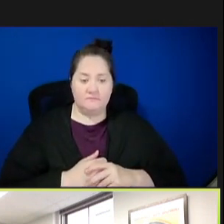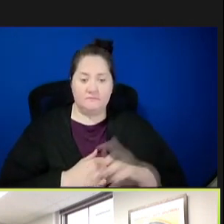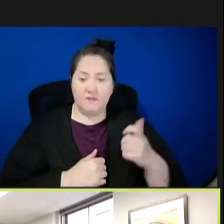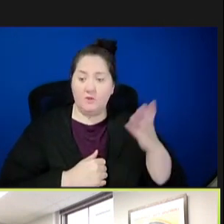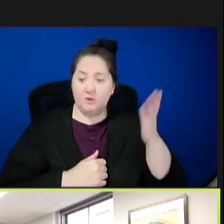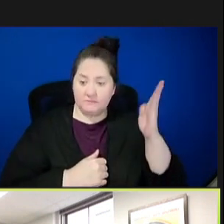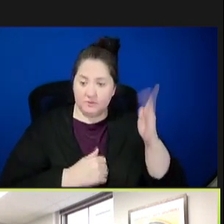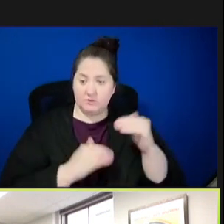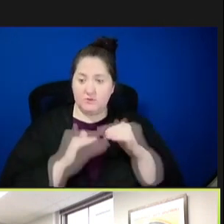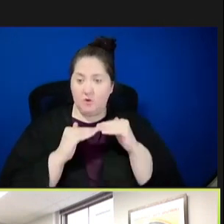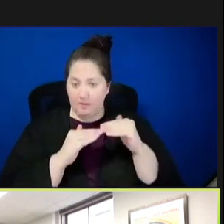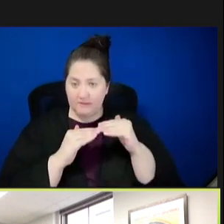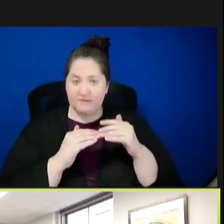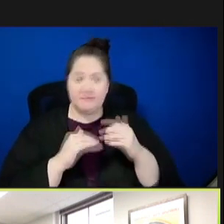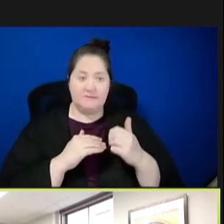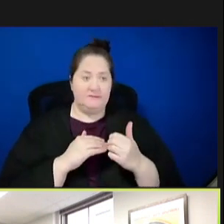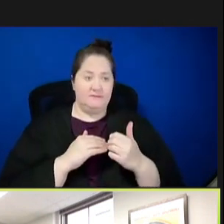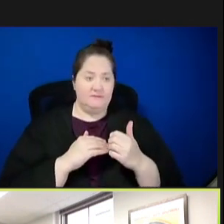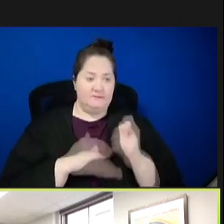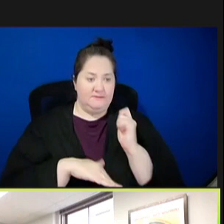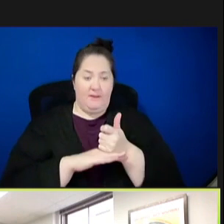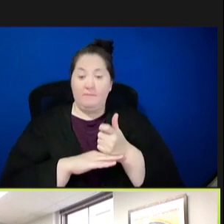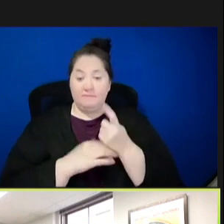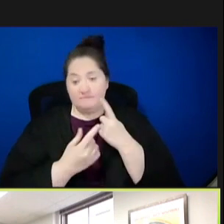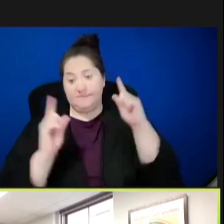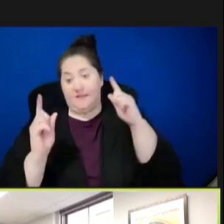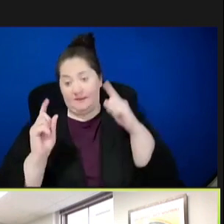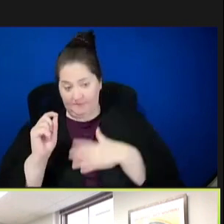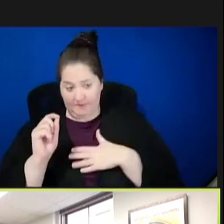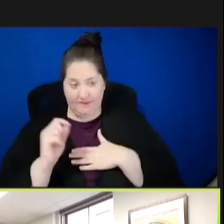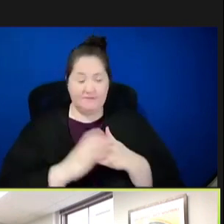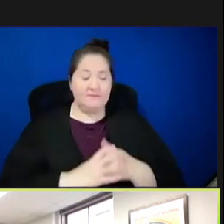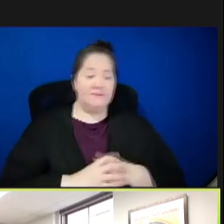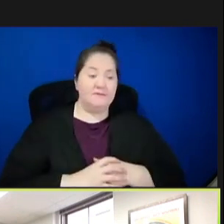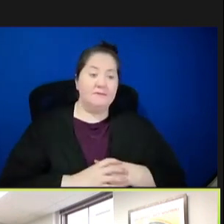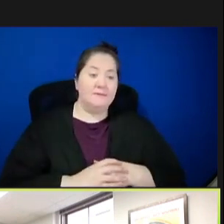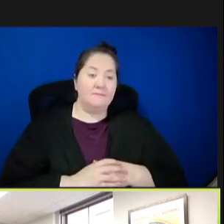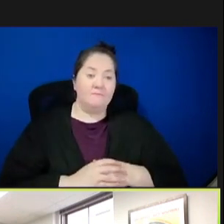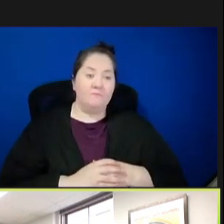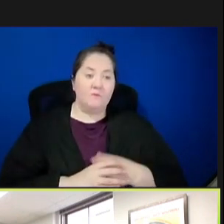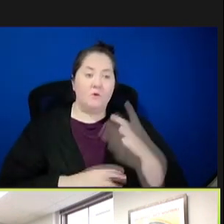my colleagues sent me up very well for success here. So, these are two different data sources,